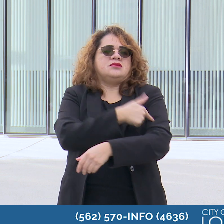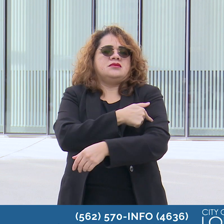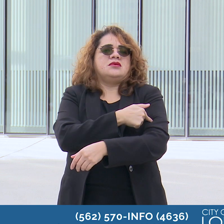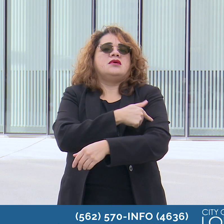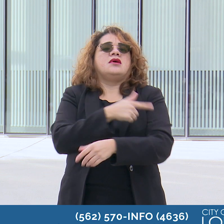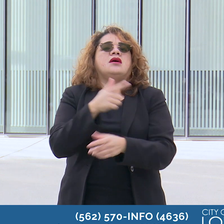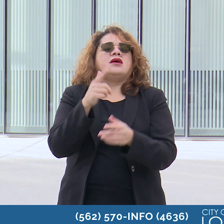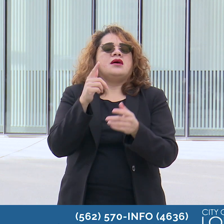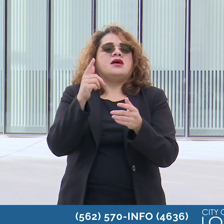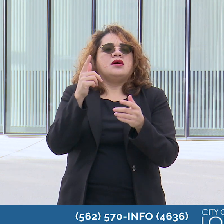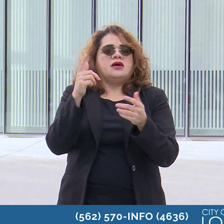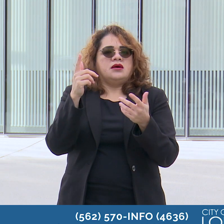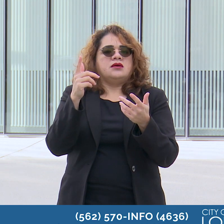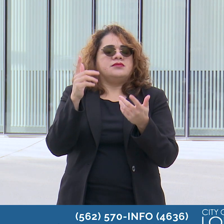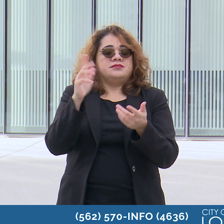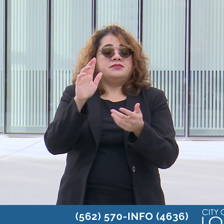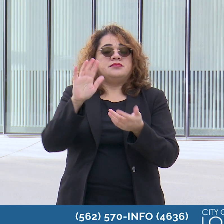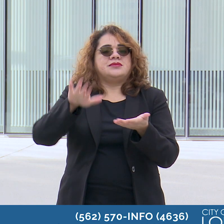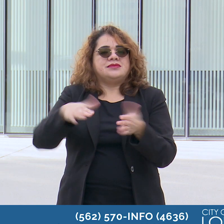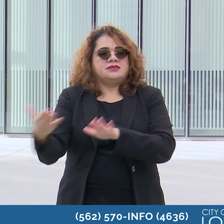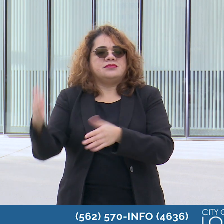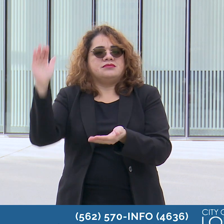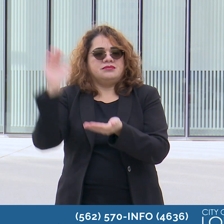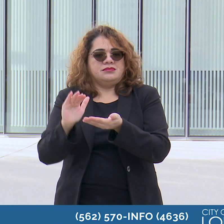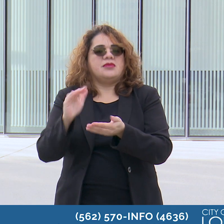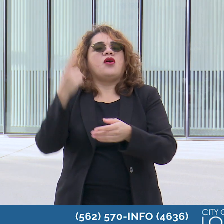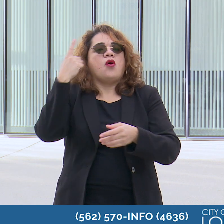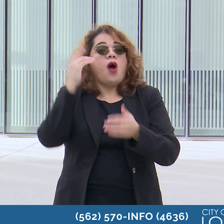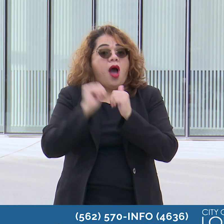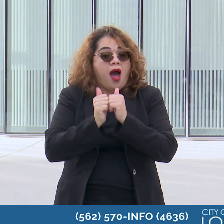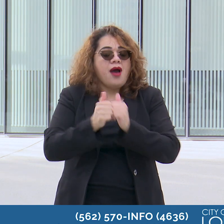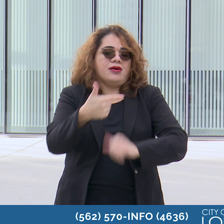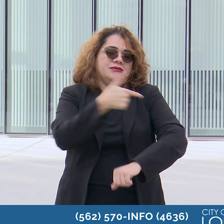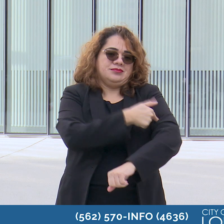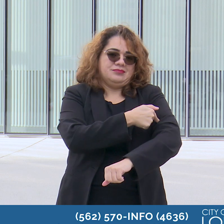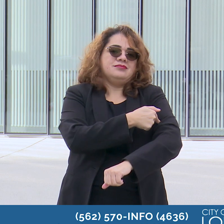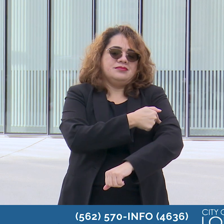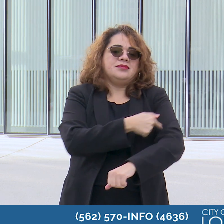professionals, particularly those that work in intensive care, can continue providing